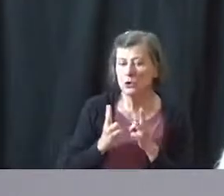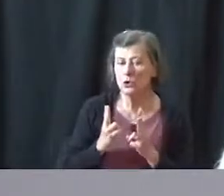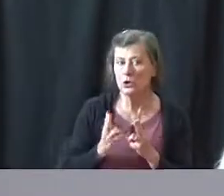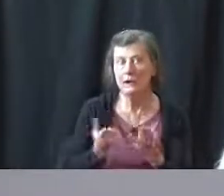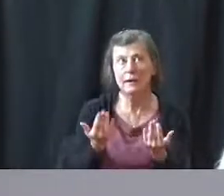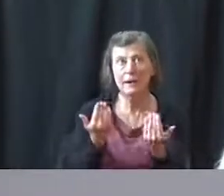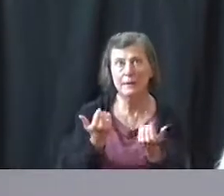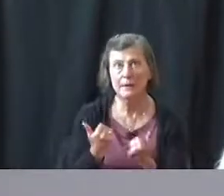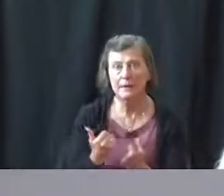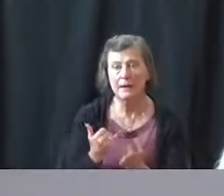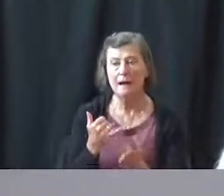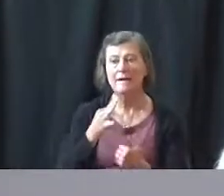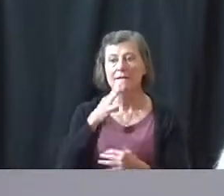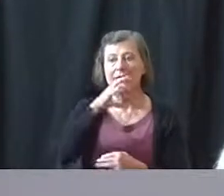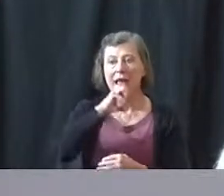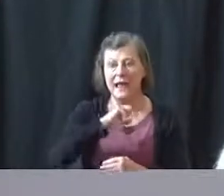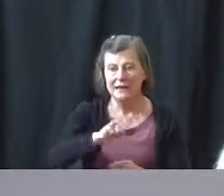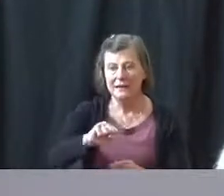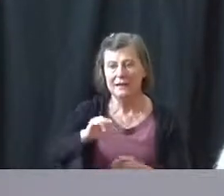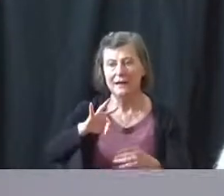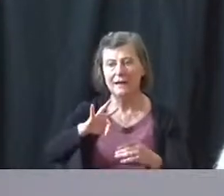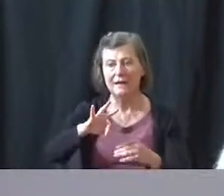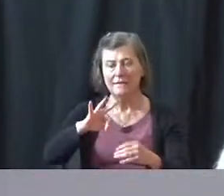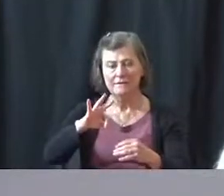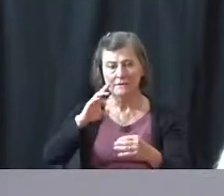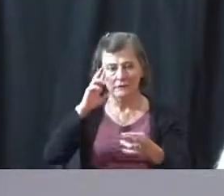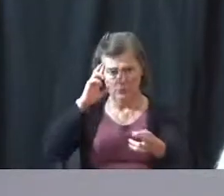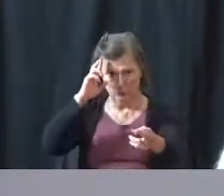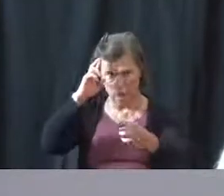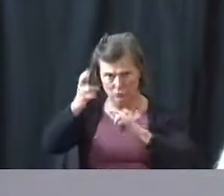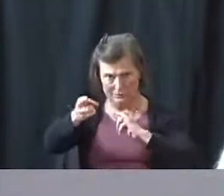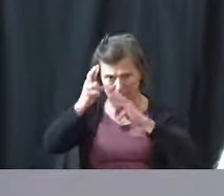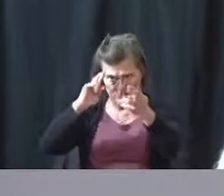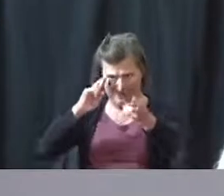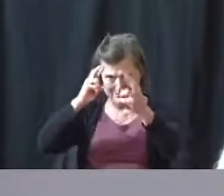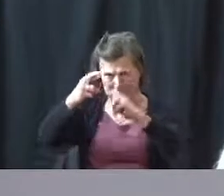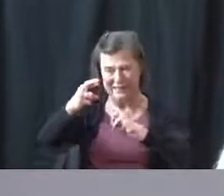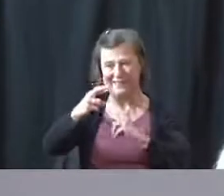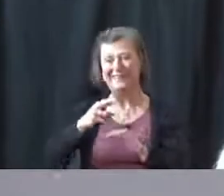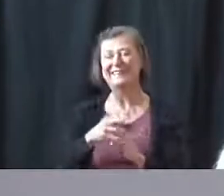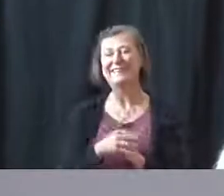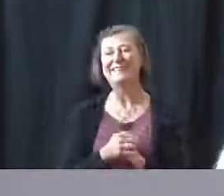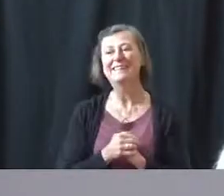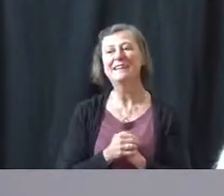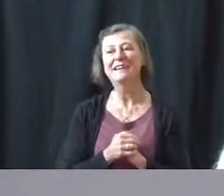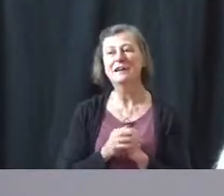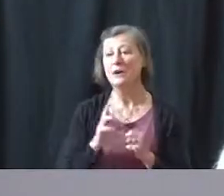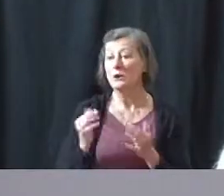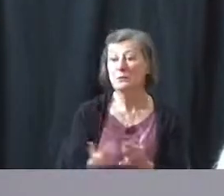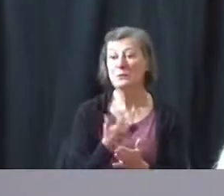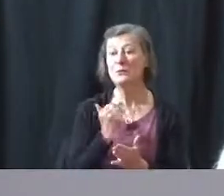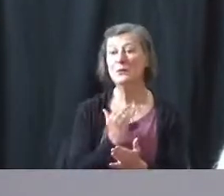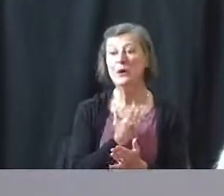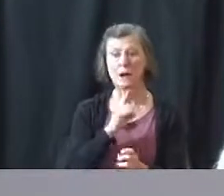of the age of mutual respect. Let us renew our resolution.